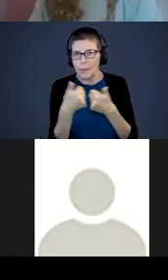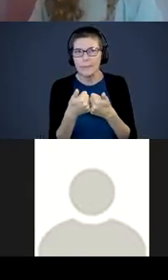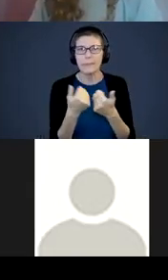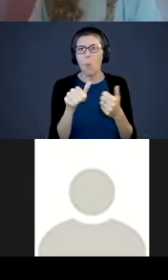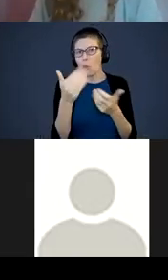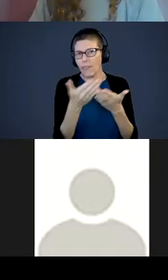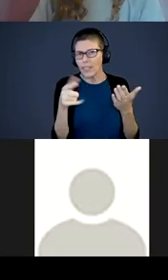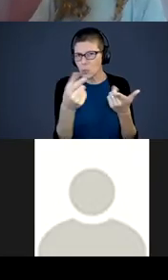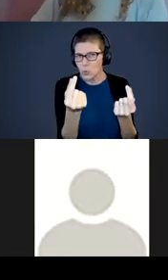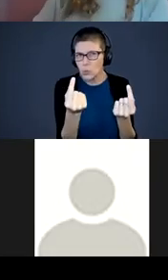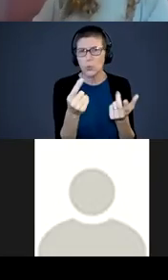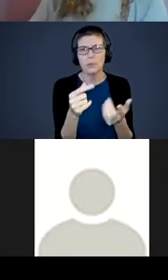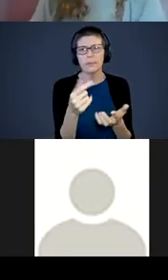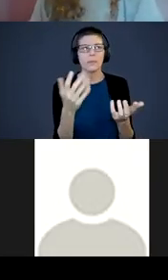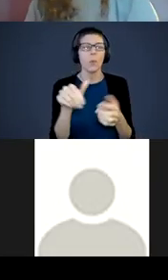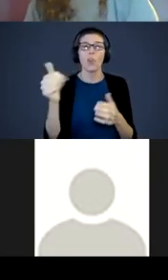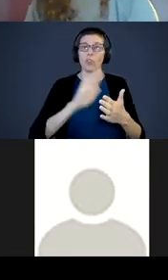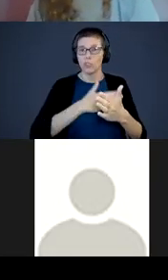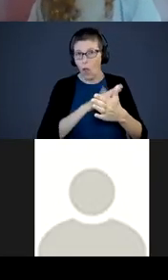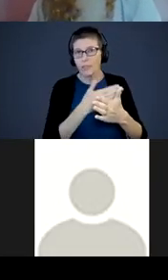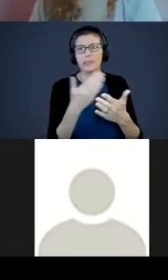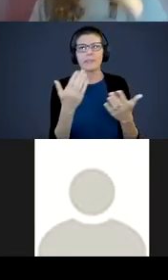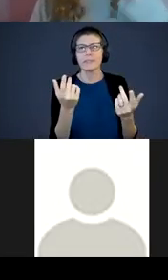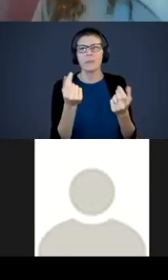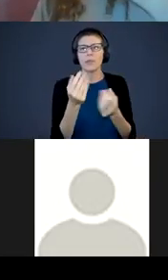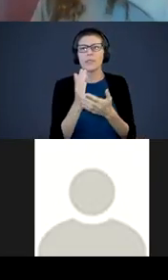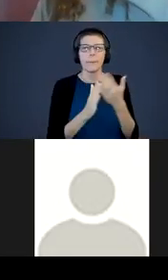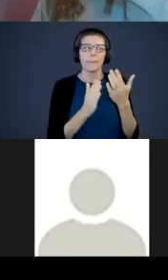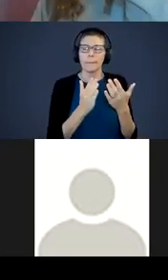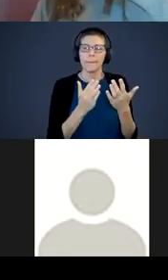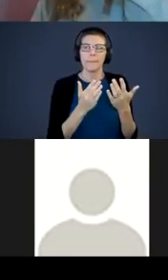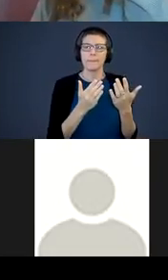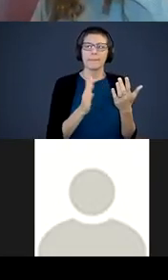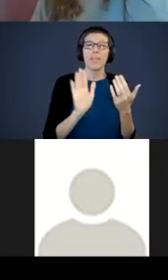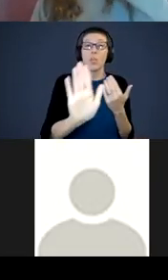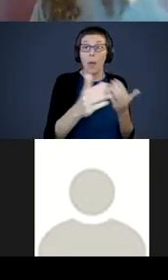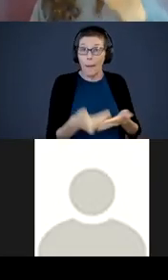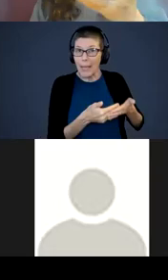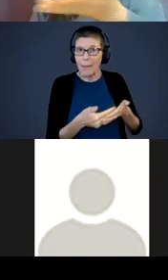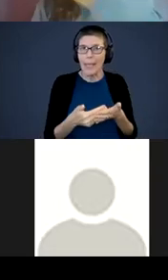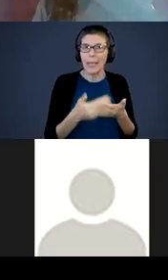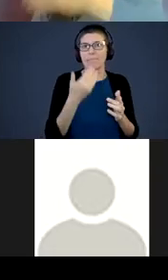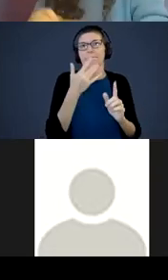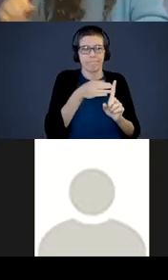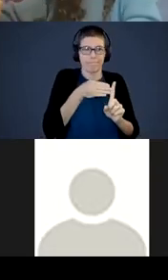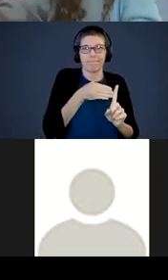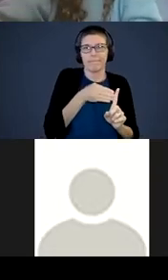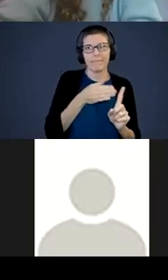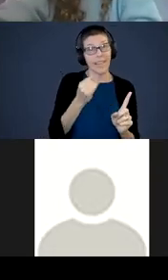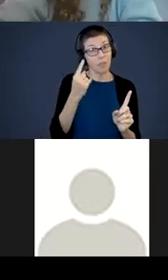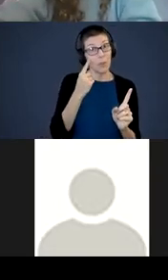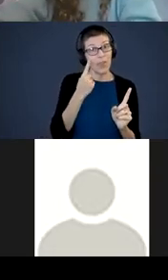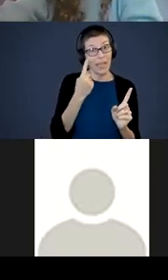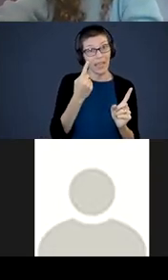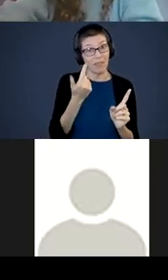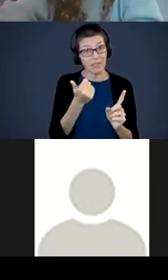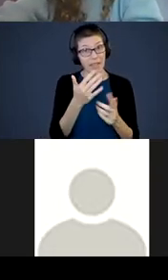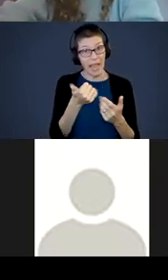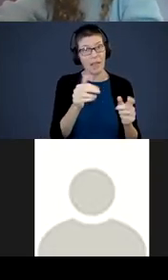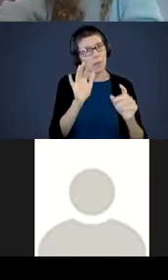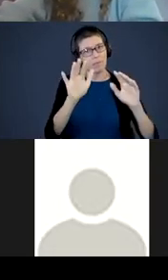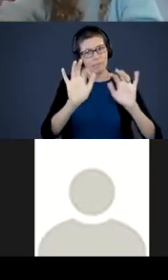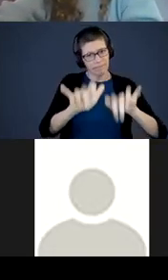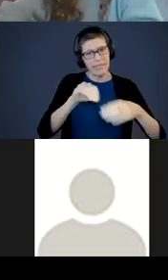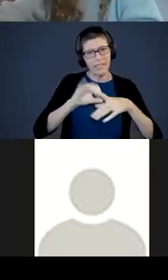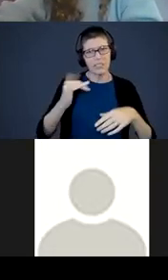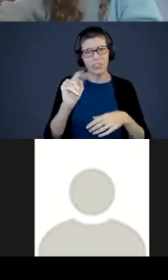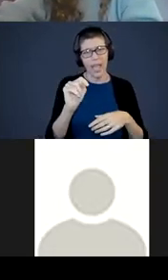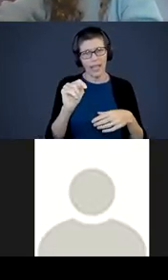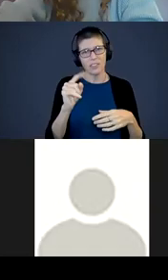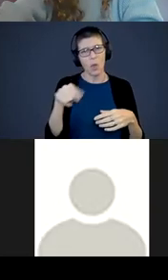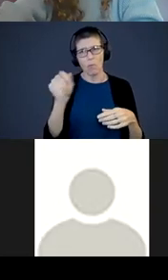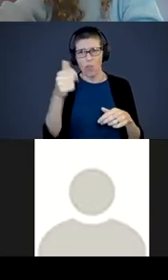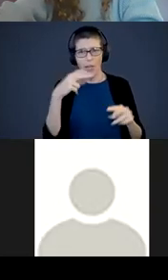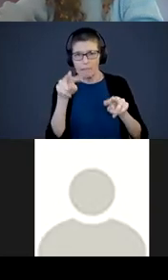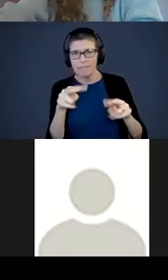do? What are some of the songs? What are some your baby loves more than any other? I work with